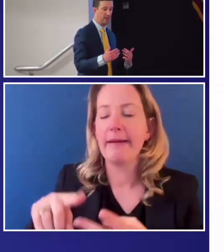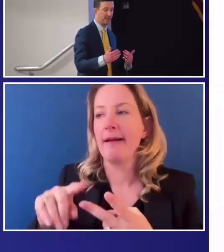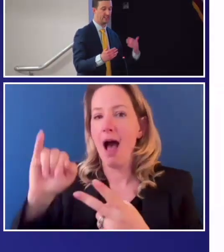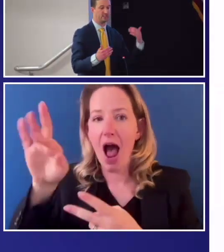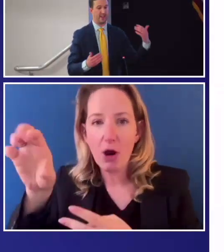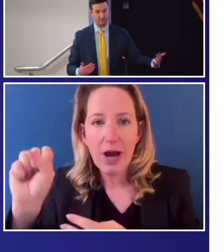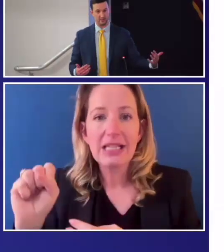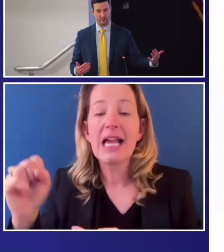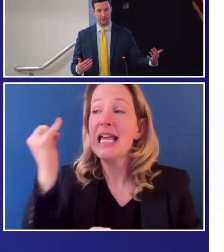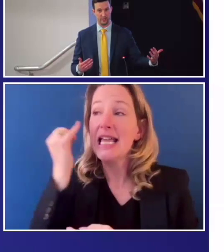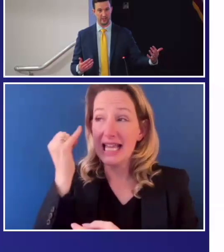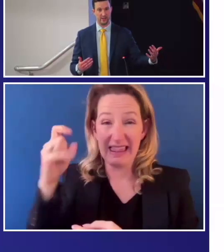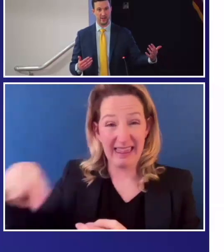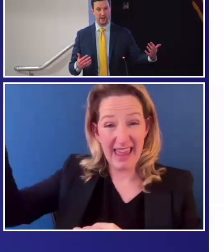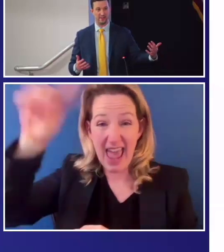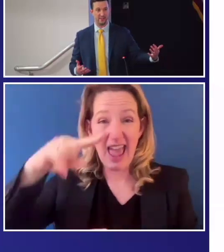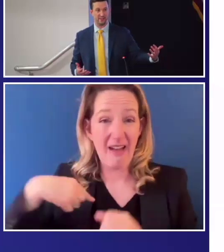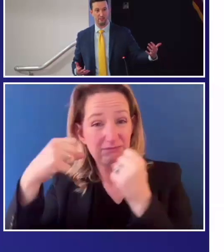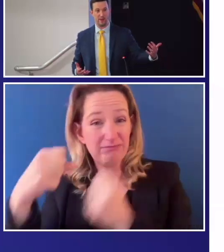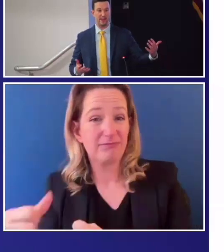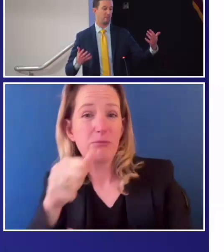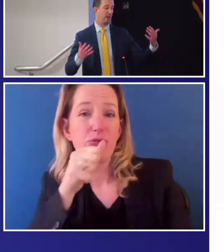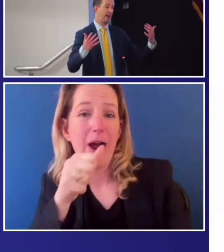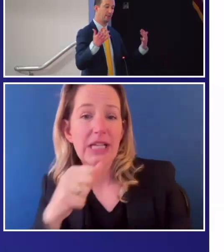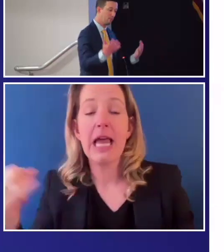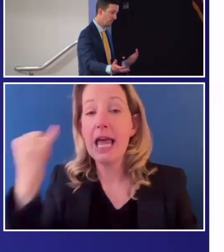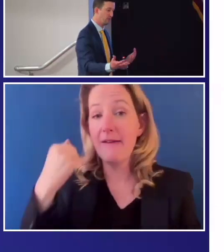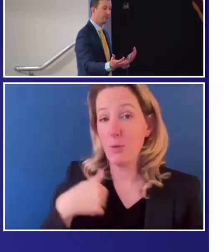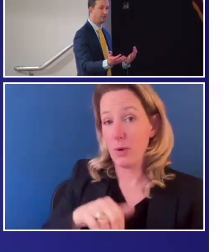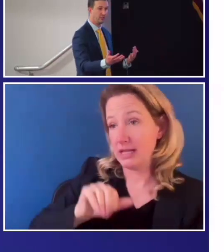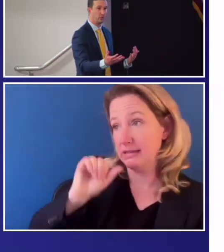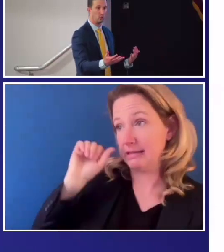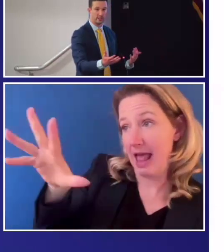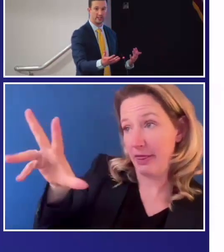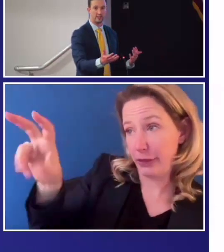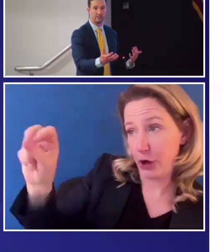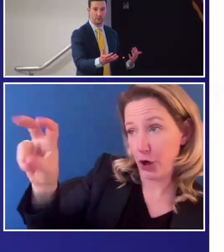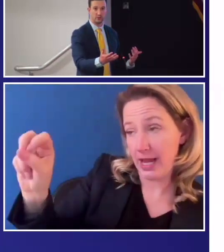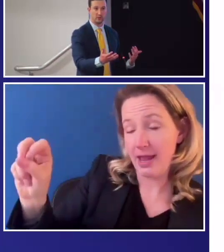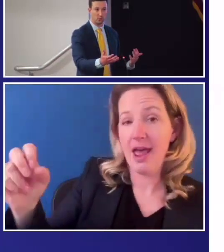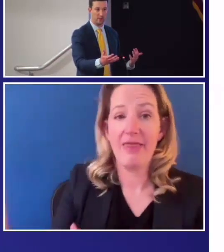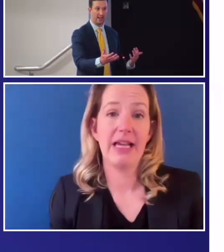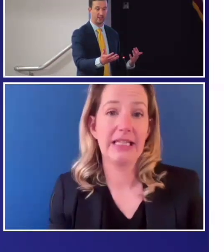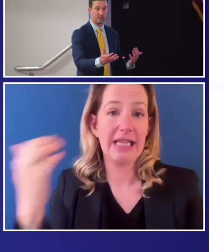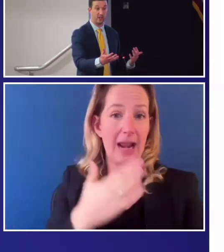back exactly 30 and then they pass back 15 working individuals that were matched,